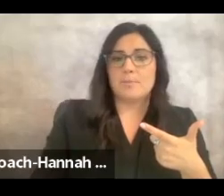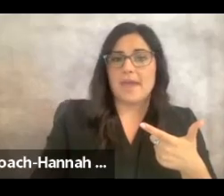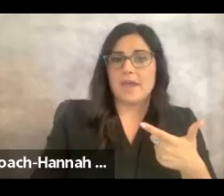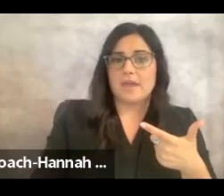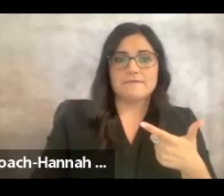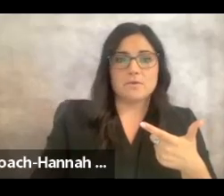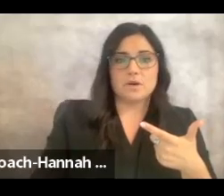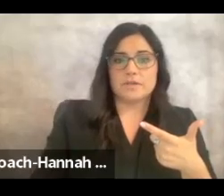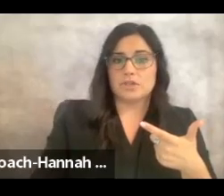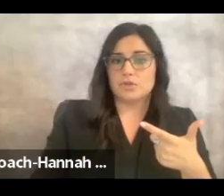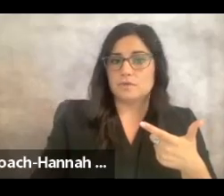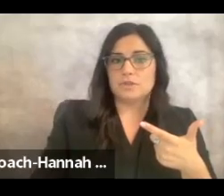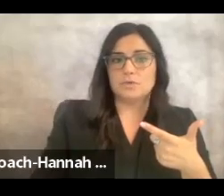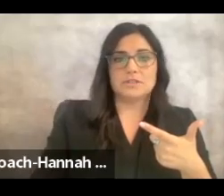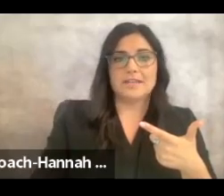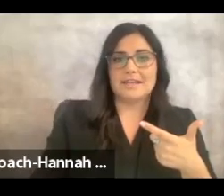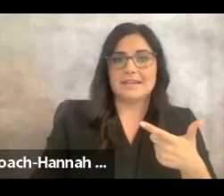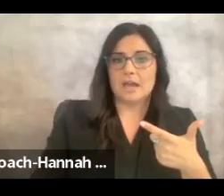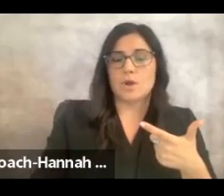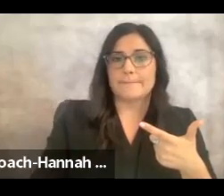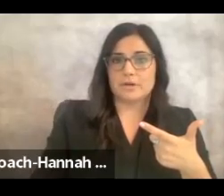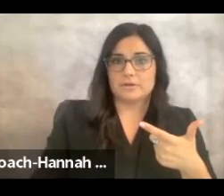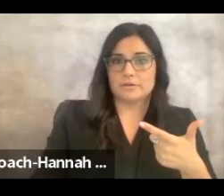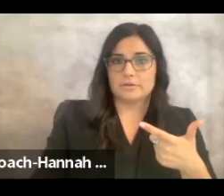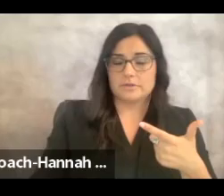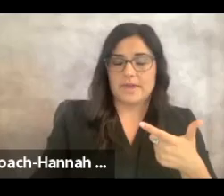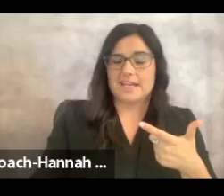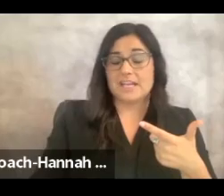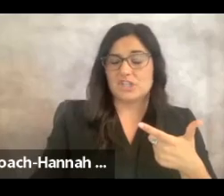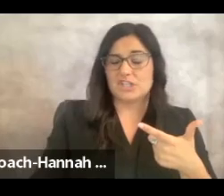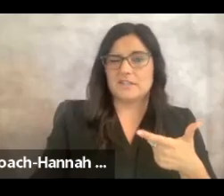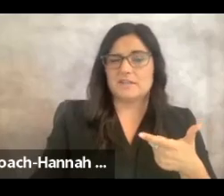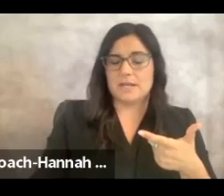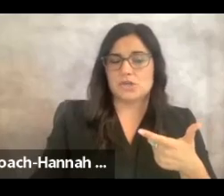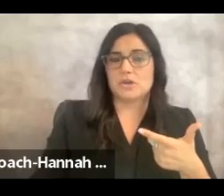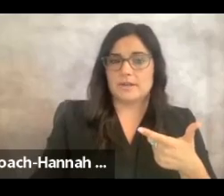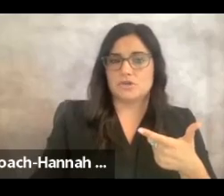need to pay for the dues. You just get an account number. Okay? And I just did this to make sure and